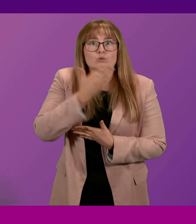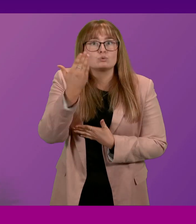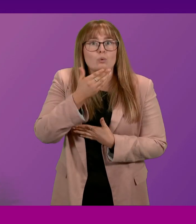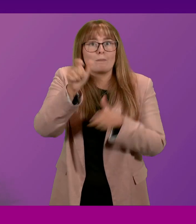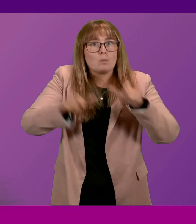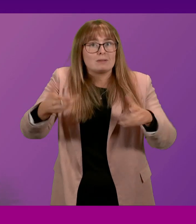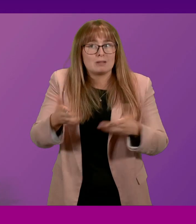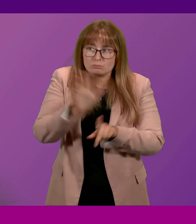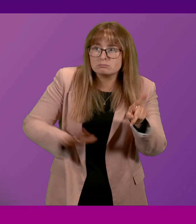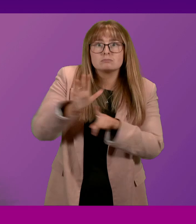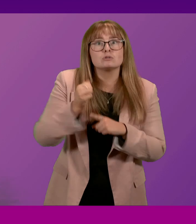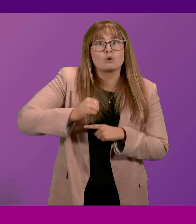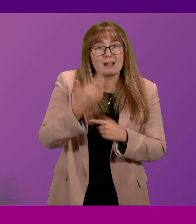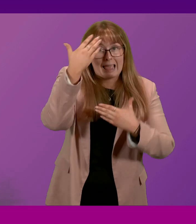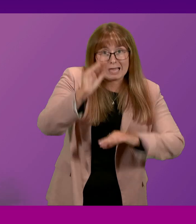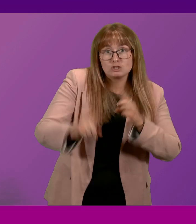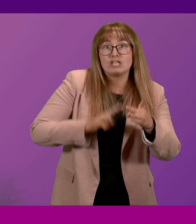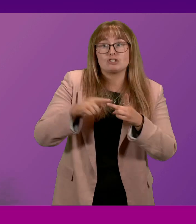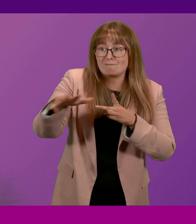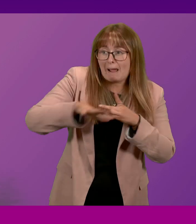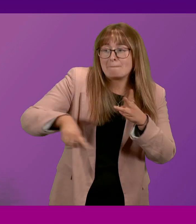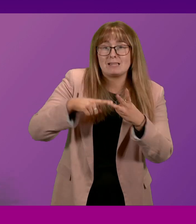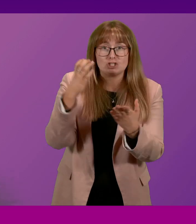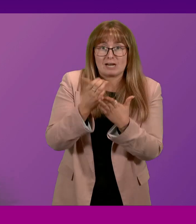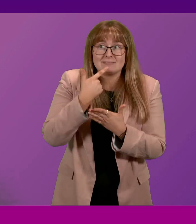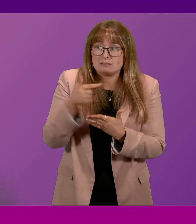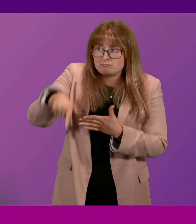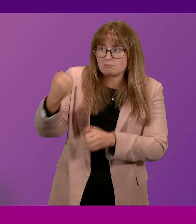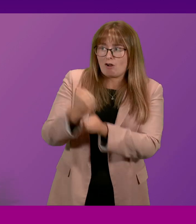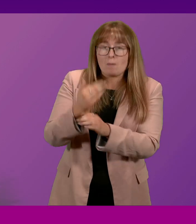Educators, families and charities are saying that this Government is failing Scotland’s